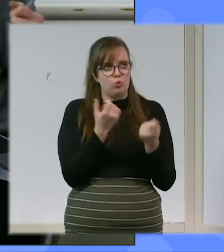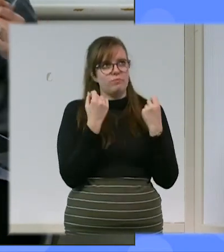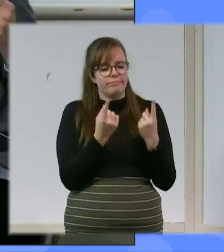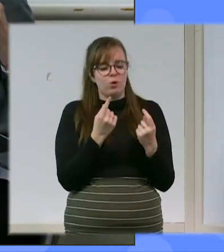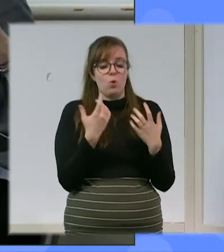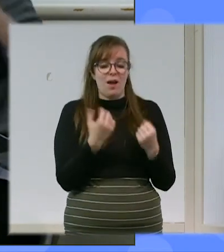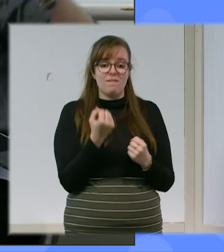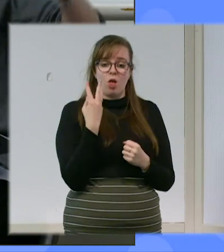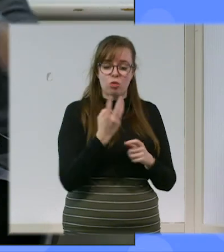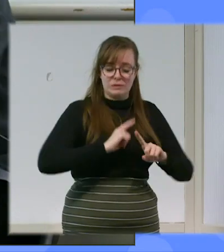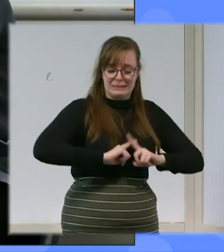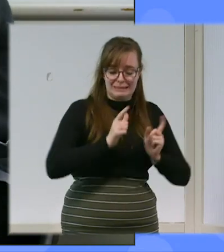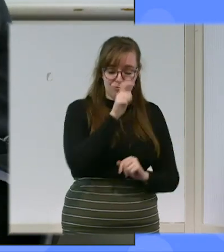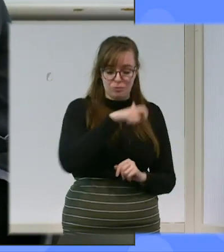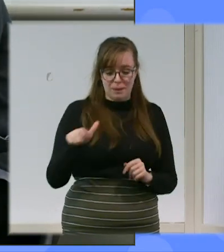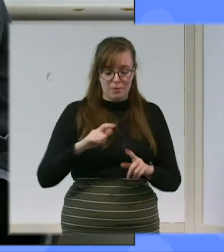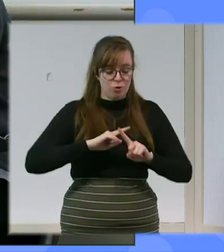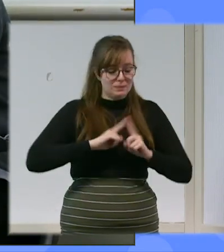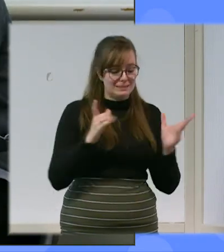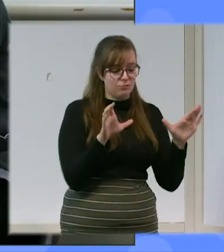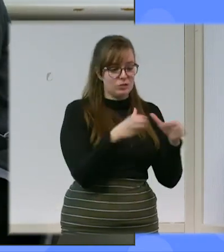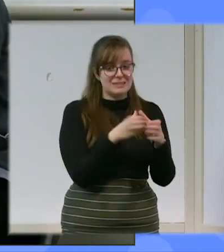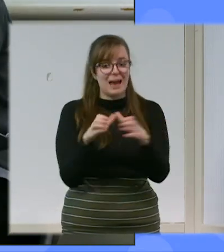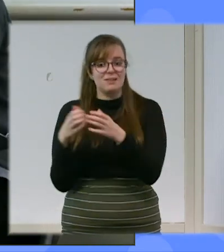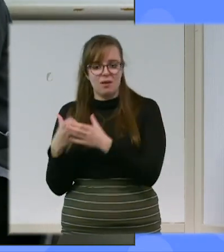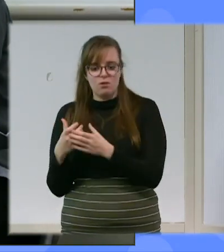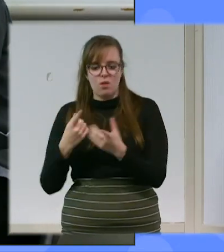different people from very different sectors coalescing around a message